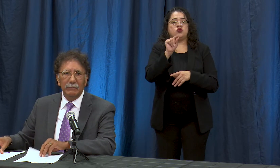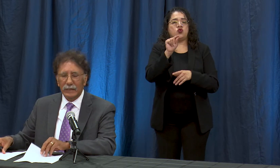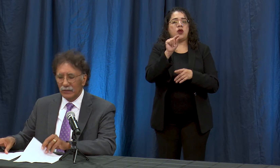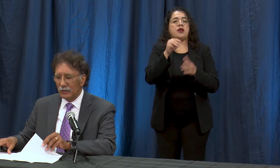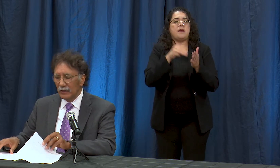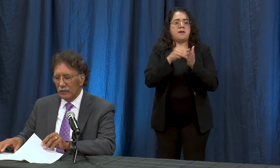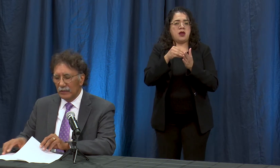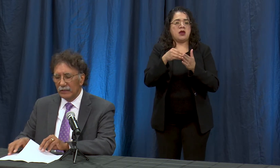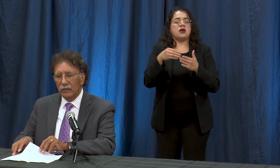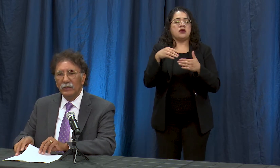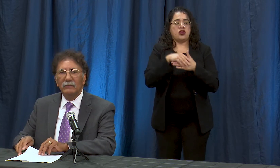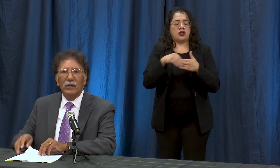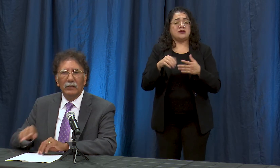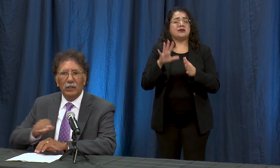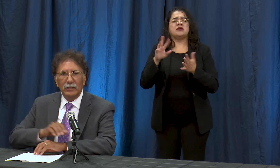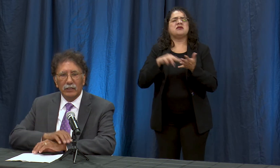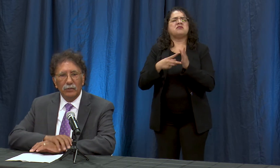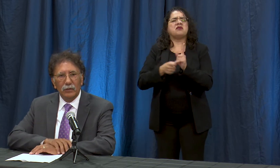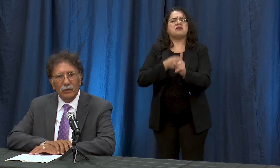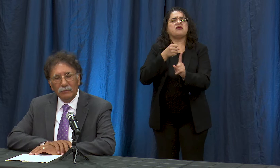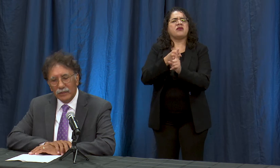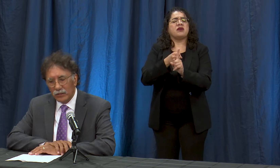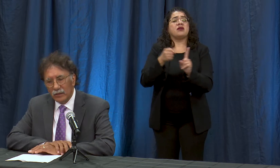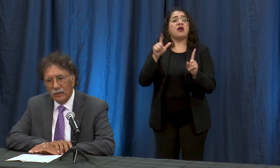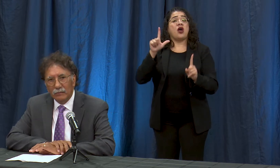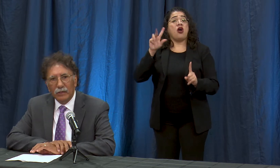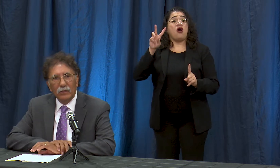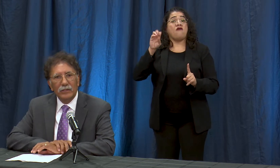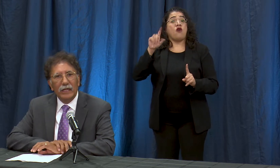means, there's not only volume loss at the Port of Long Beach but of course how